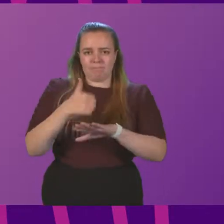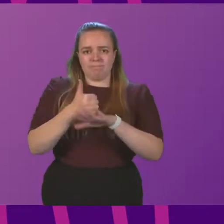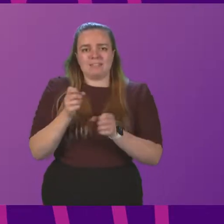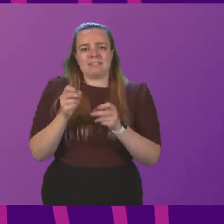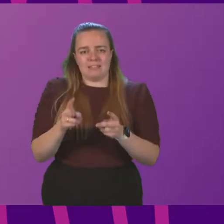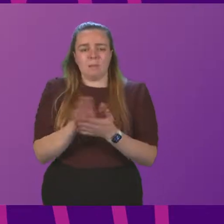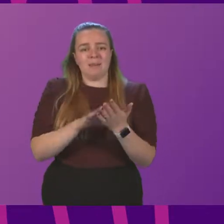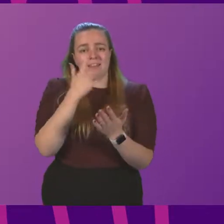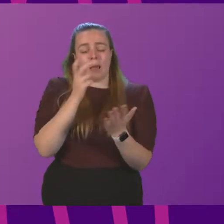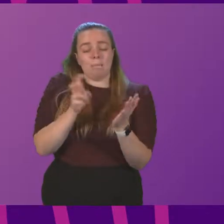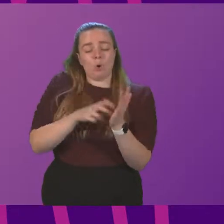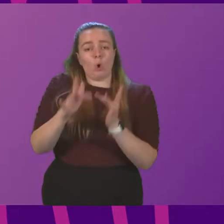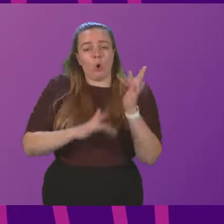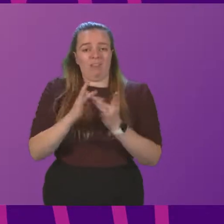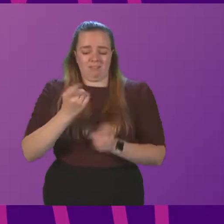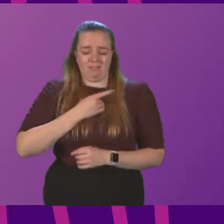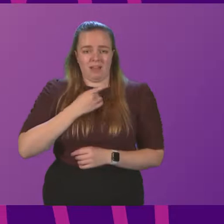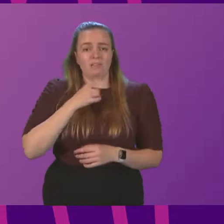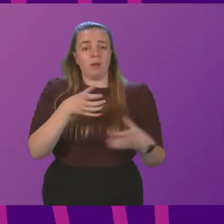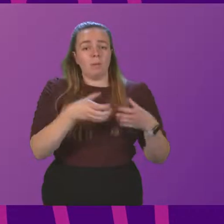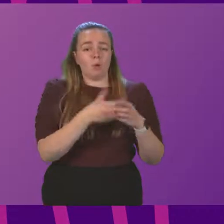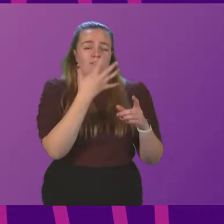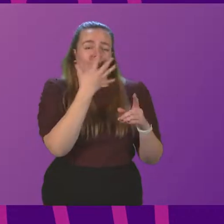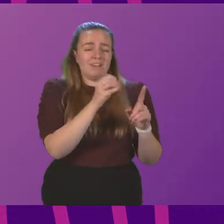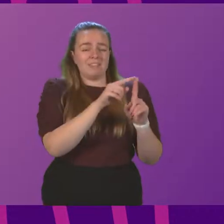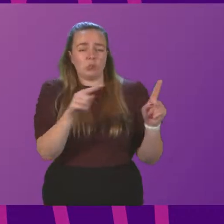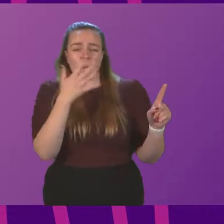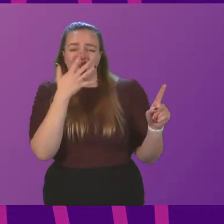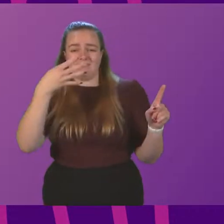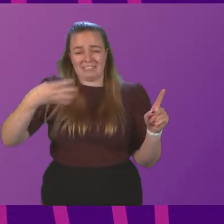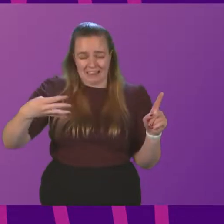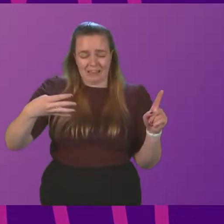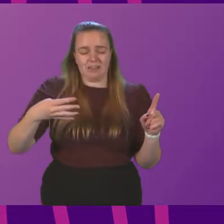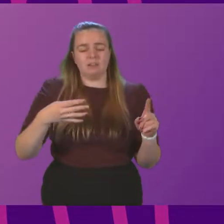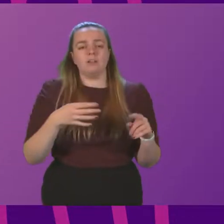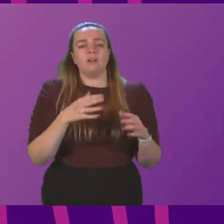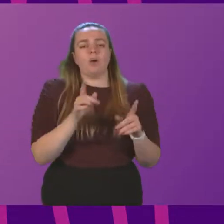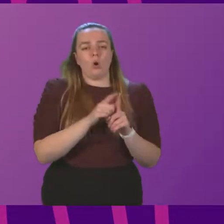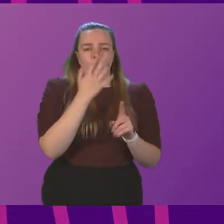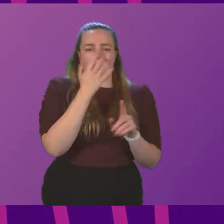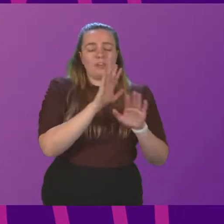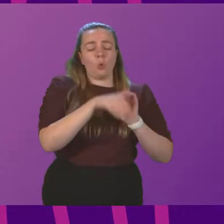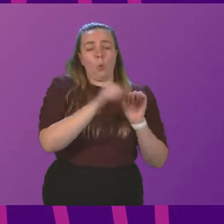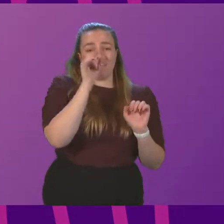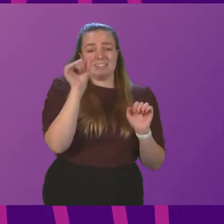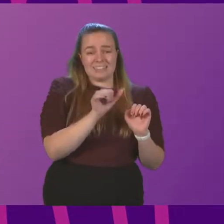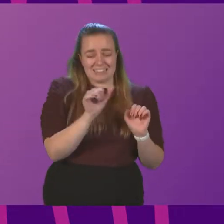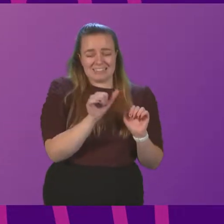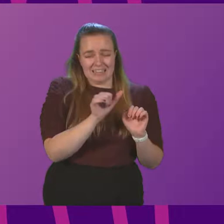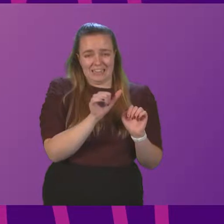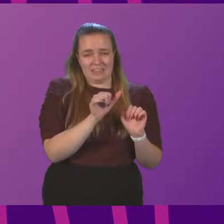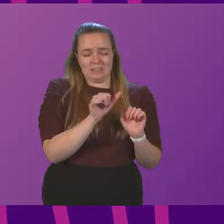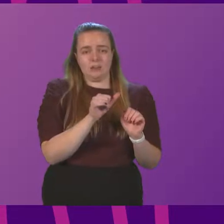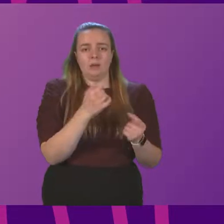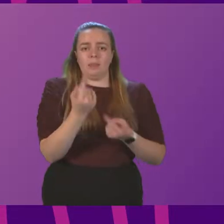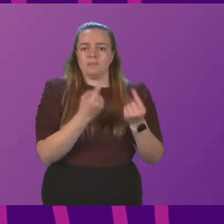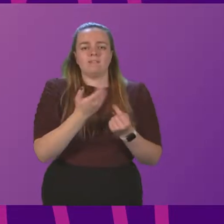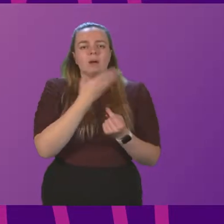self-booking. The portal for adults aged 50 to 59, those aged over 16 who are unpaid carers,